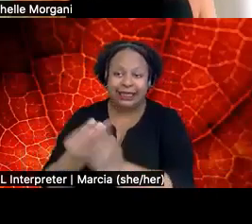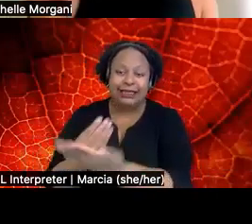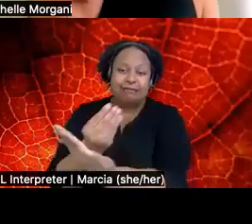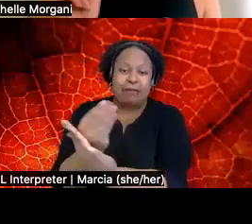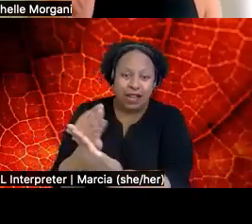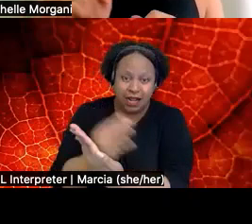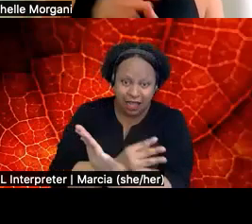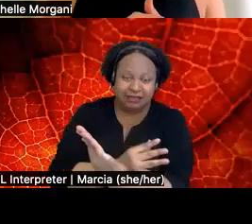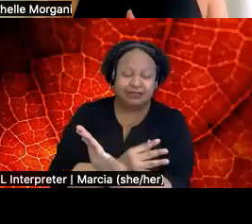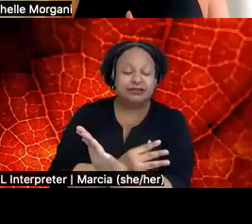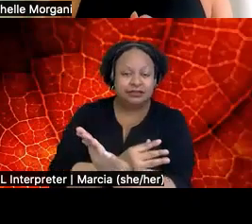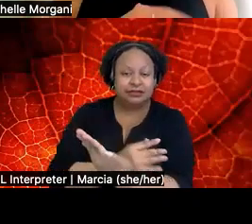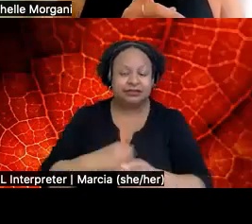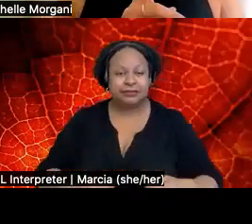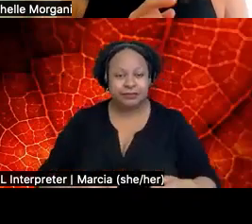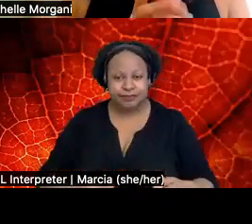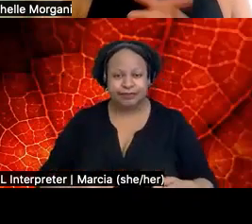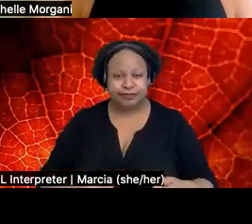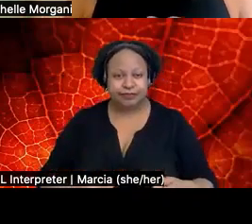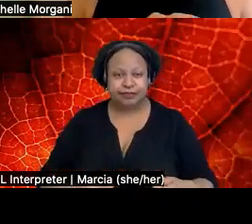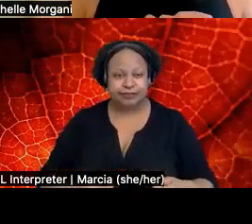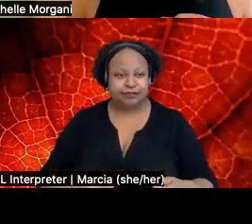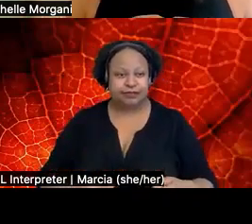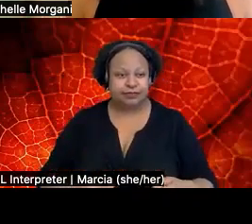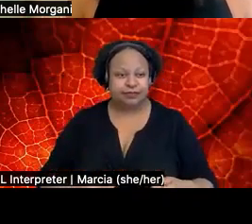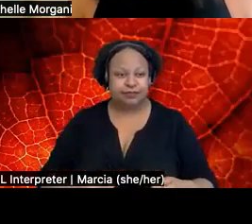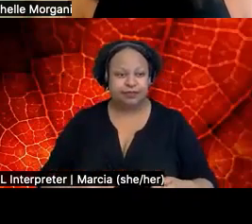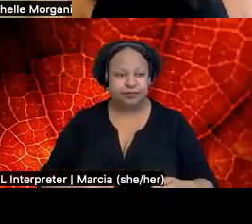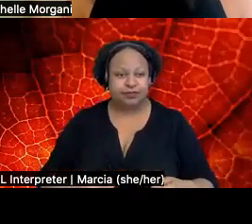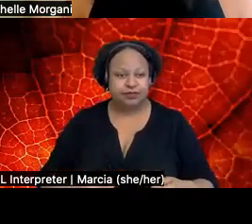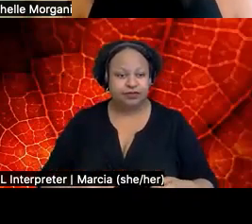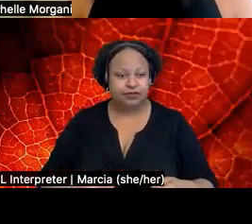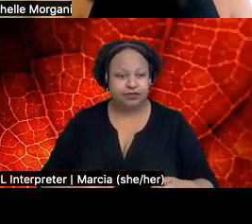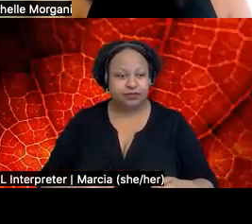So, similarly to the bottom icon works as ready to transcribe.